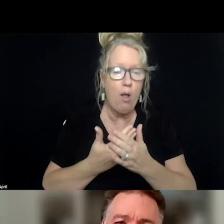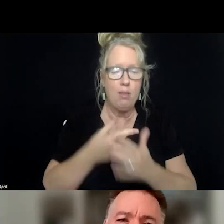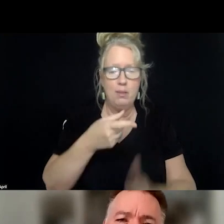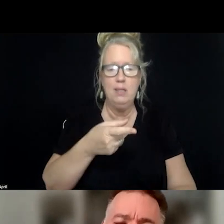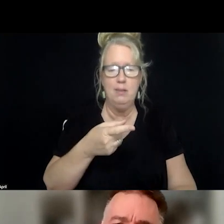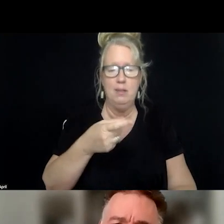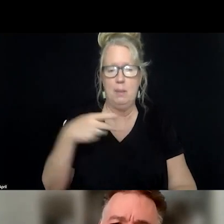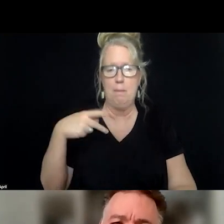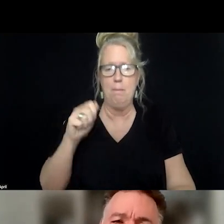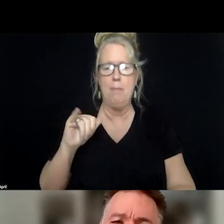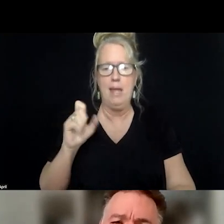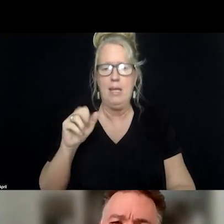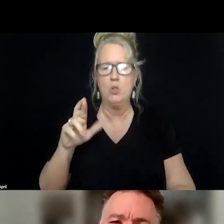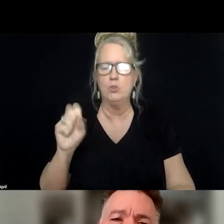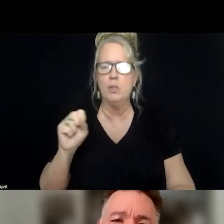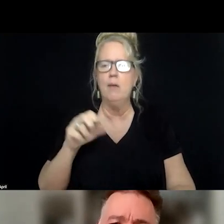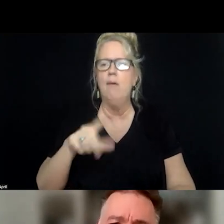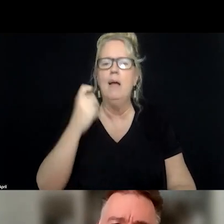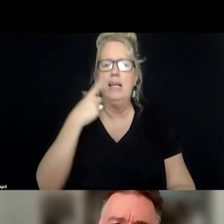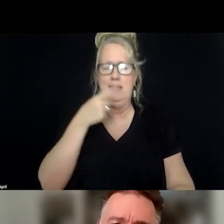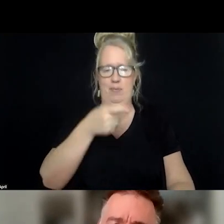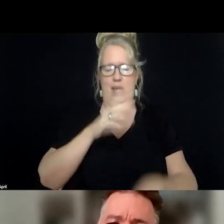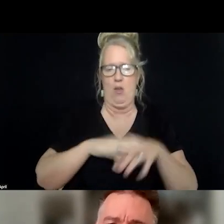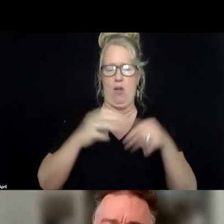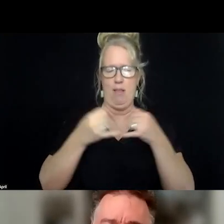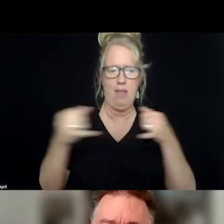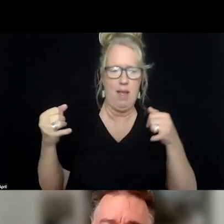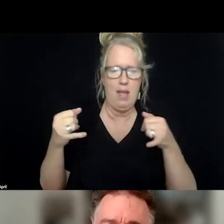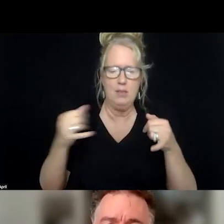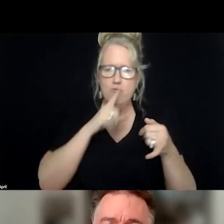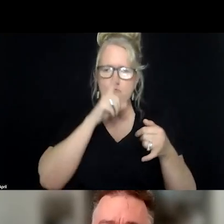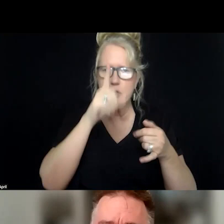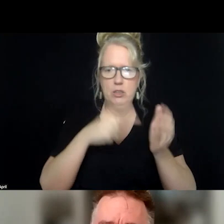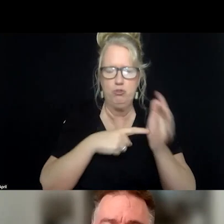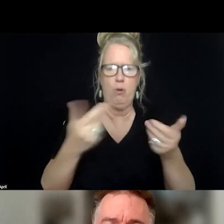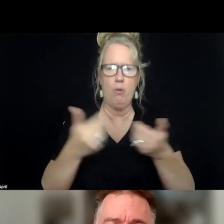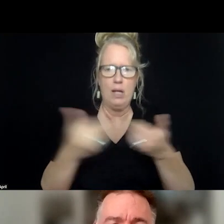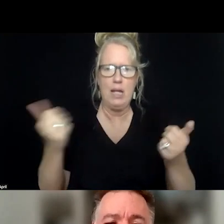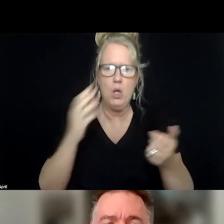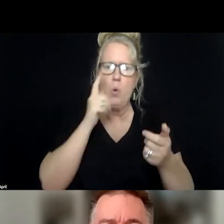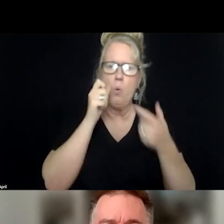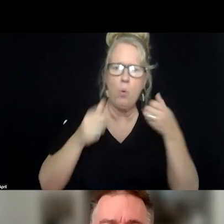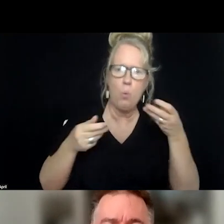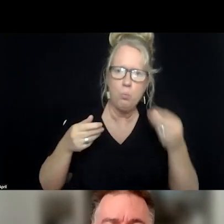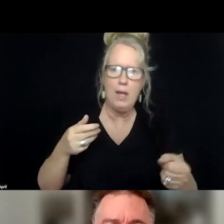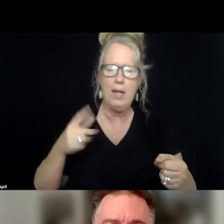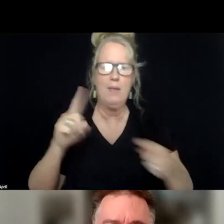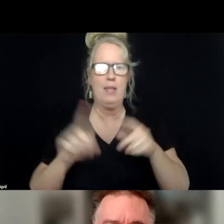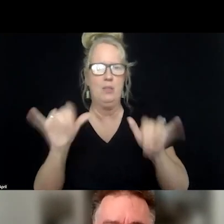THIS ONLINE VERSION DOES NOT DISTINGUISH THE PAYER. IT SAYS THIS IS THE TOTAL COST OF SERVICES.